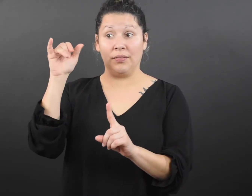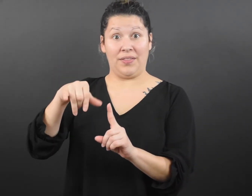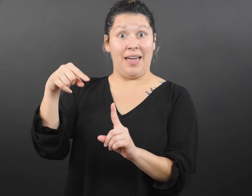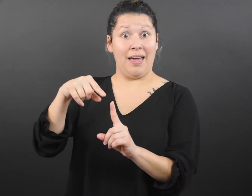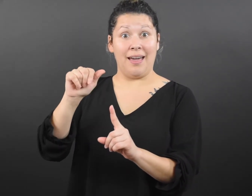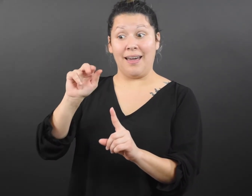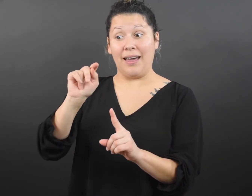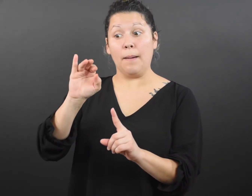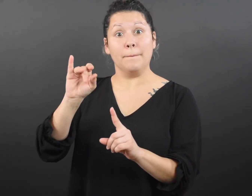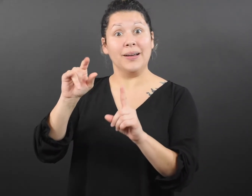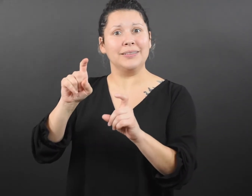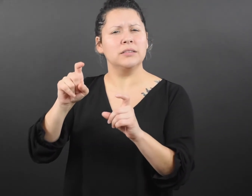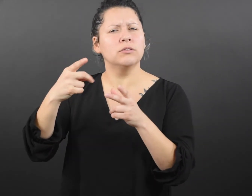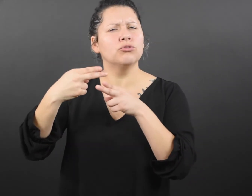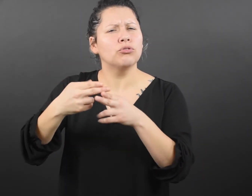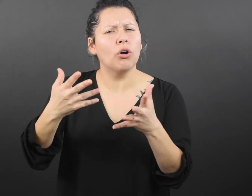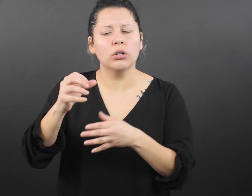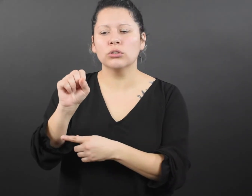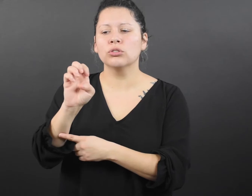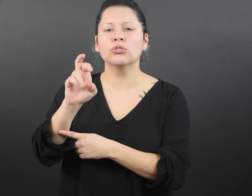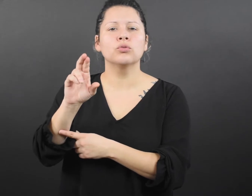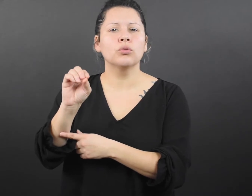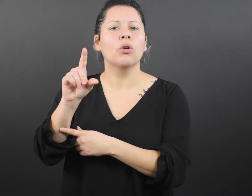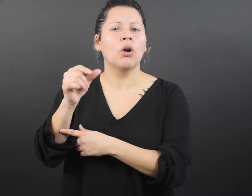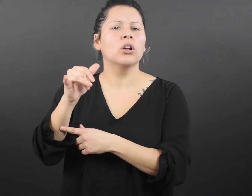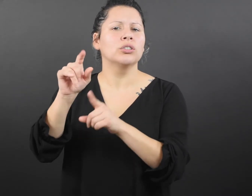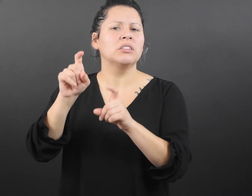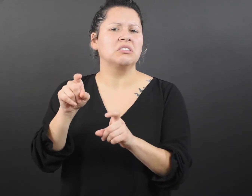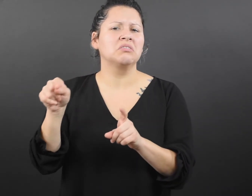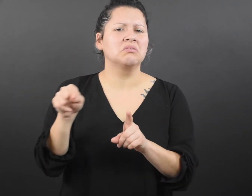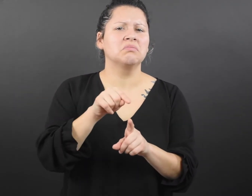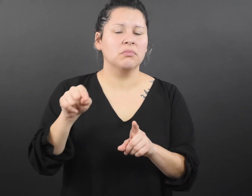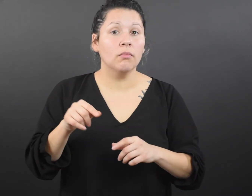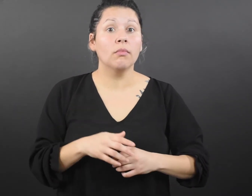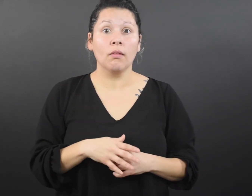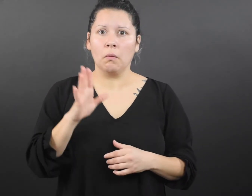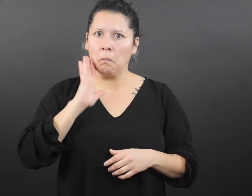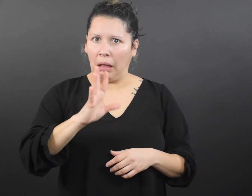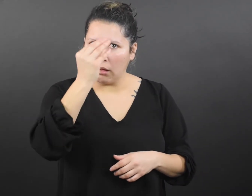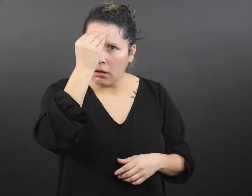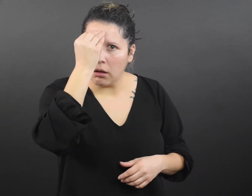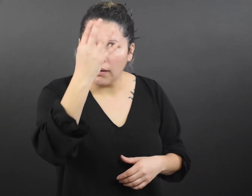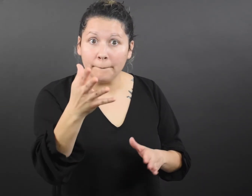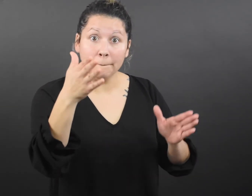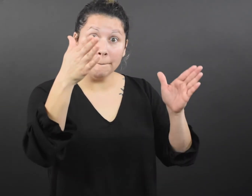Antibody tests, also called serology tests, tell if someone may have had SARS-CoV-2,